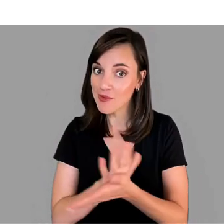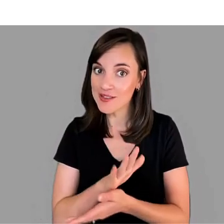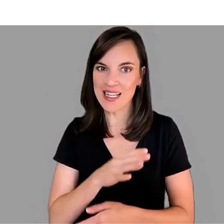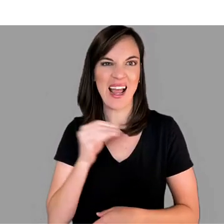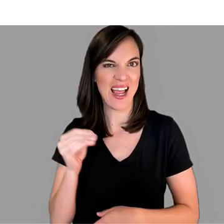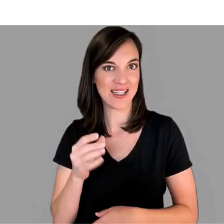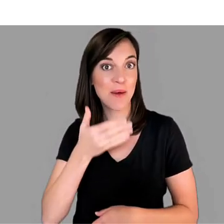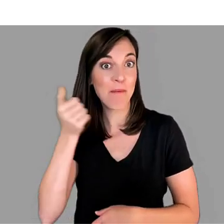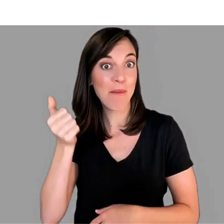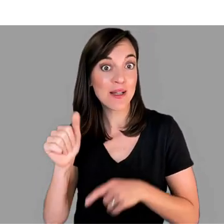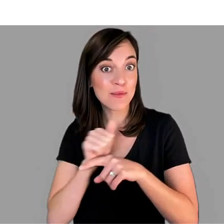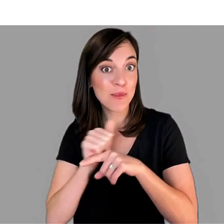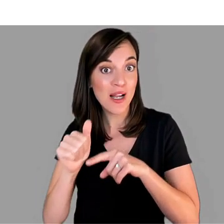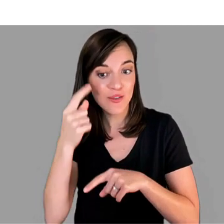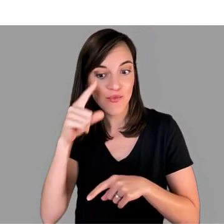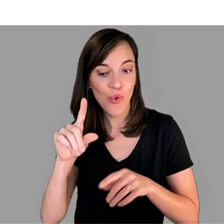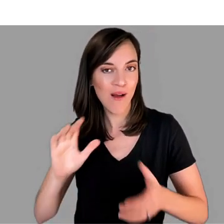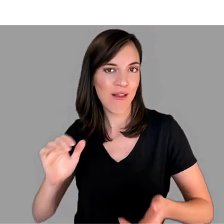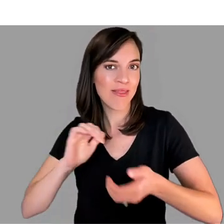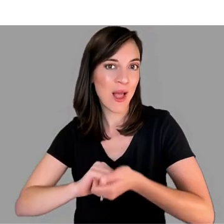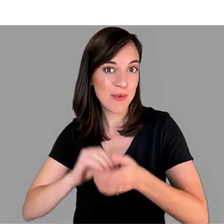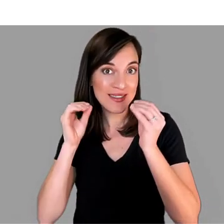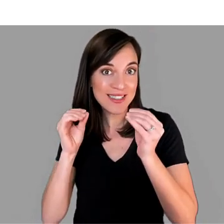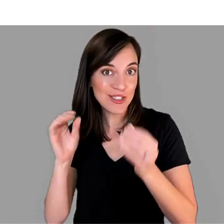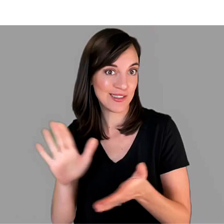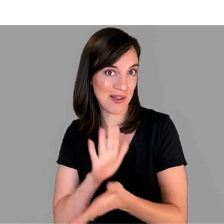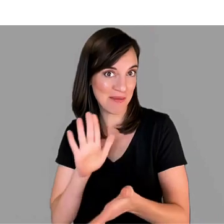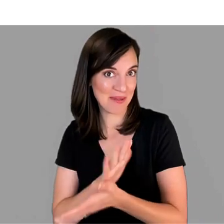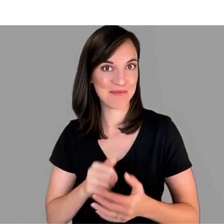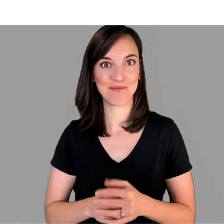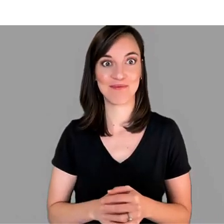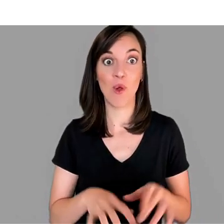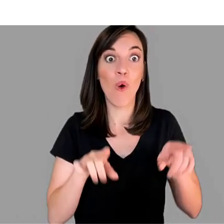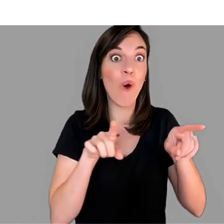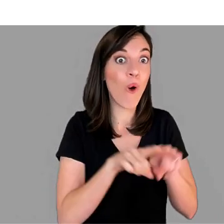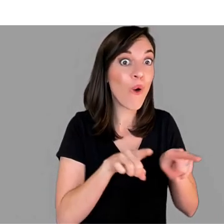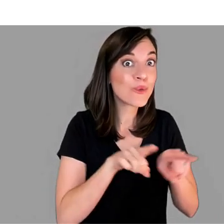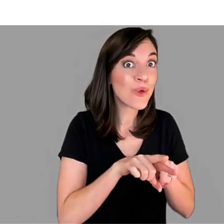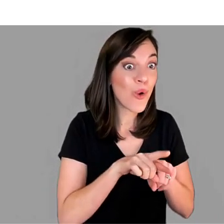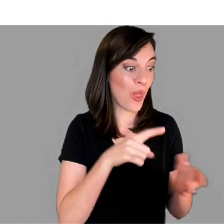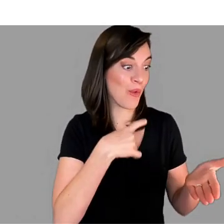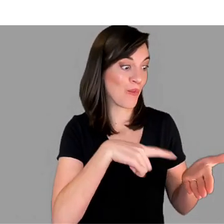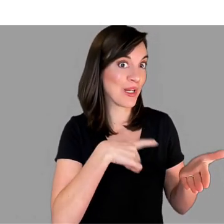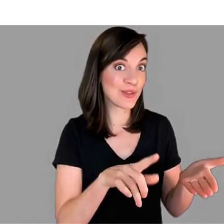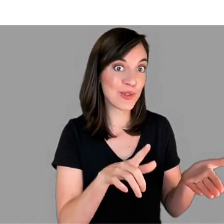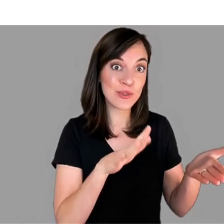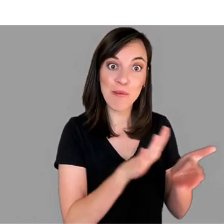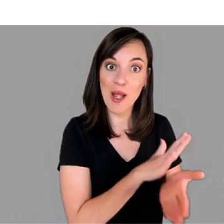document and best practices for collaborative teaching document, and the research paper